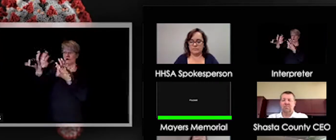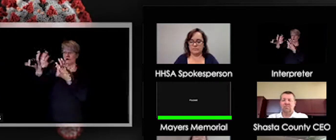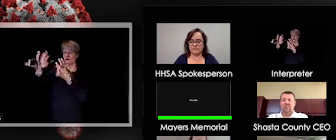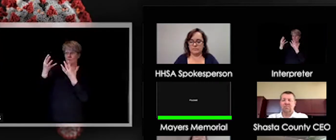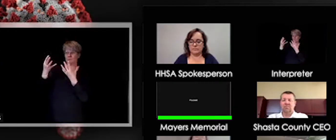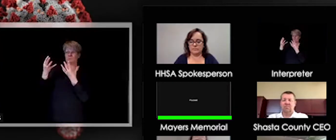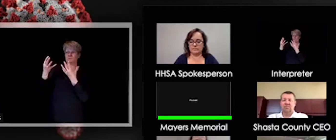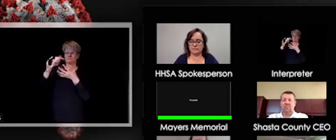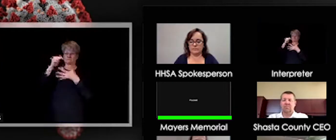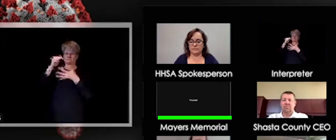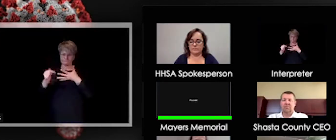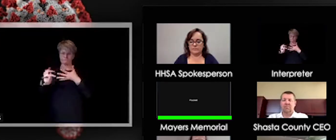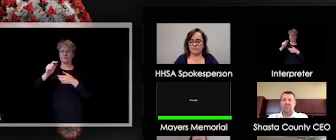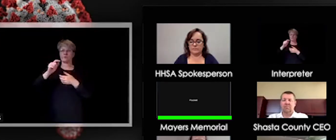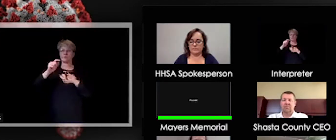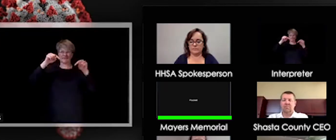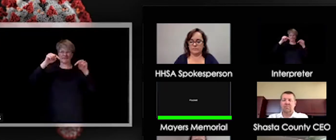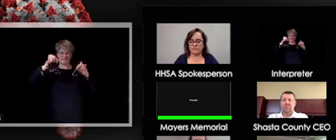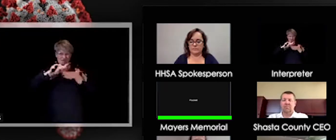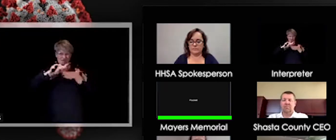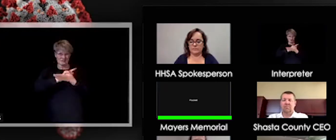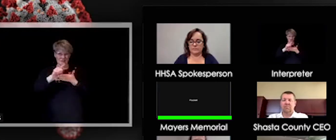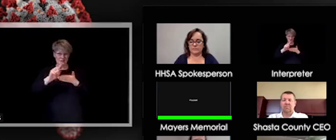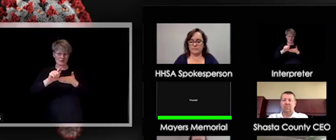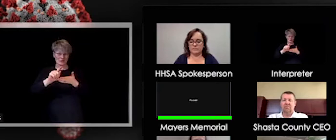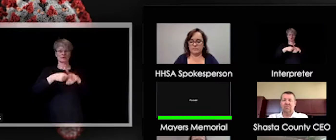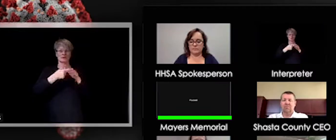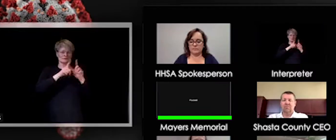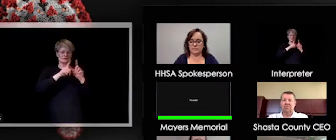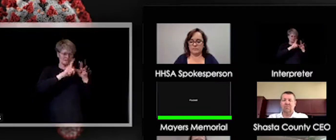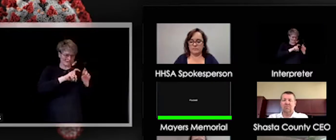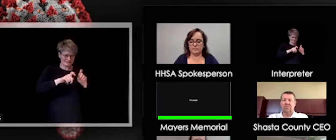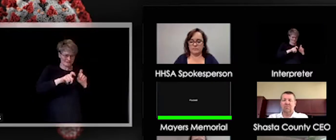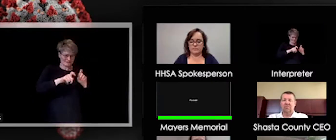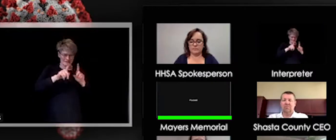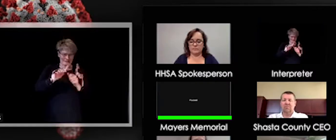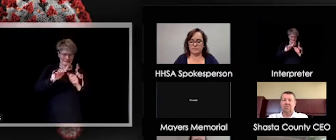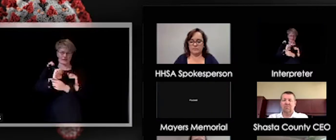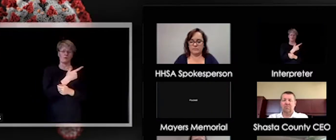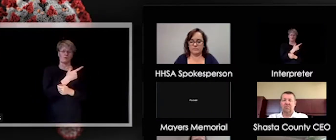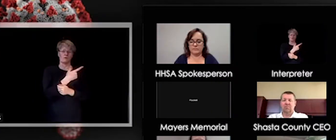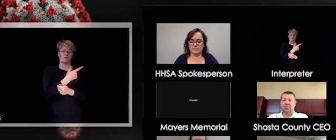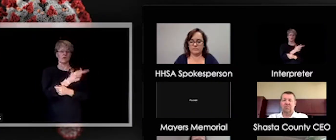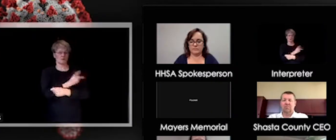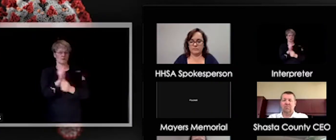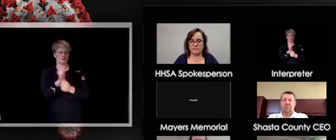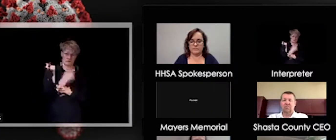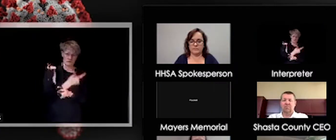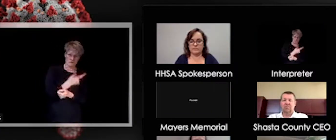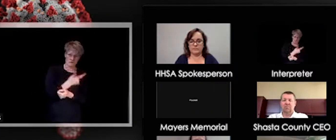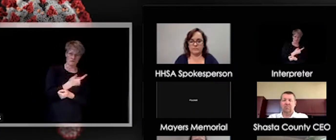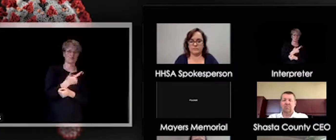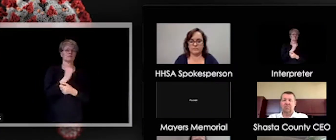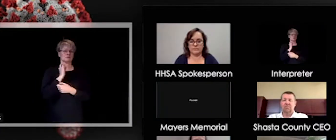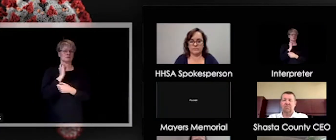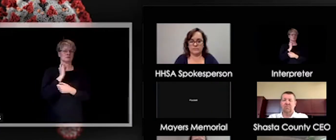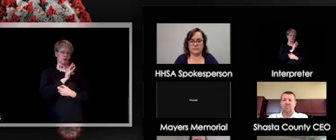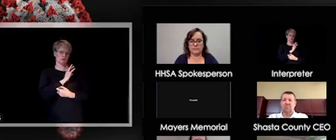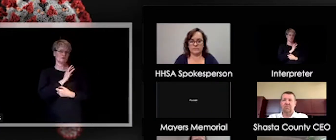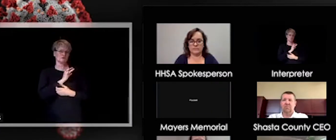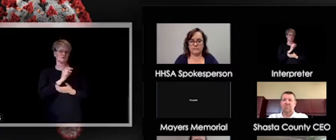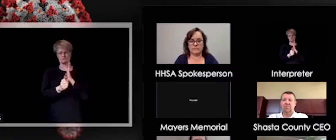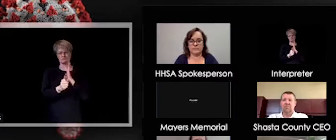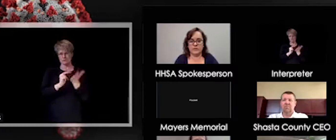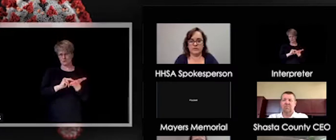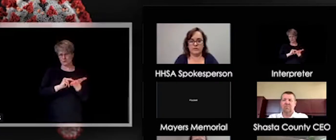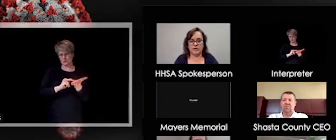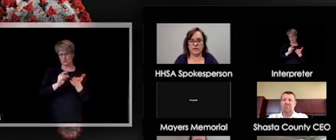our staff will additionally be tested to meet those state requirements.